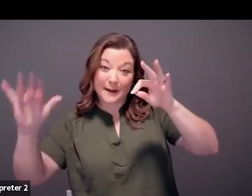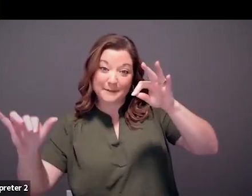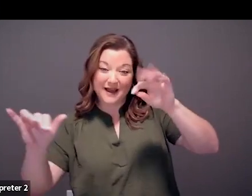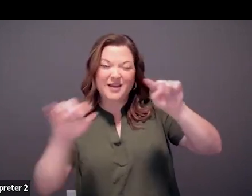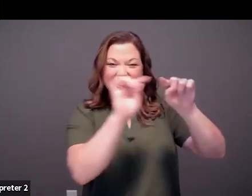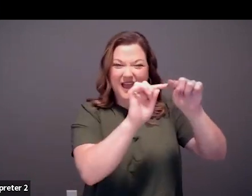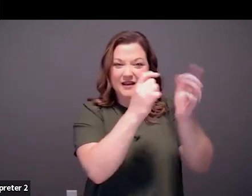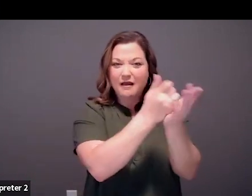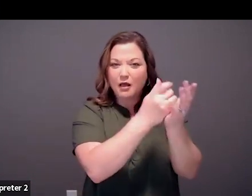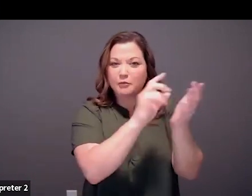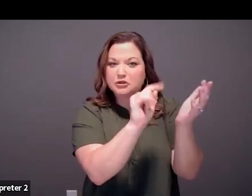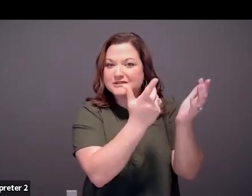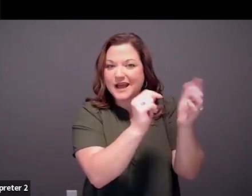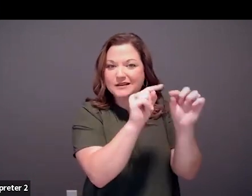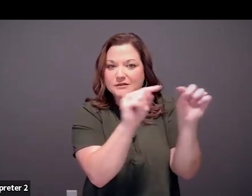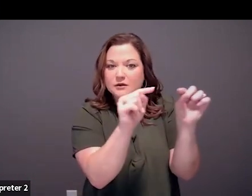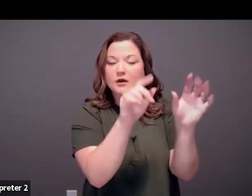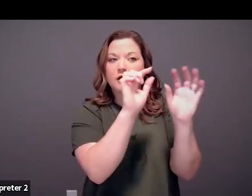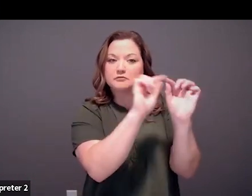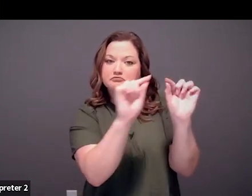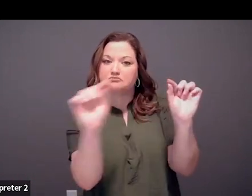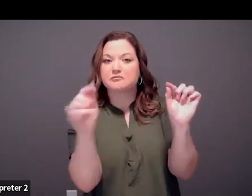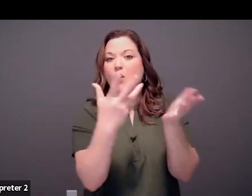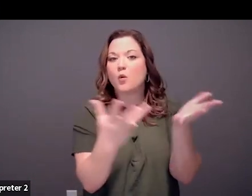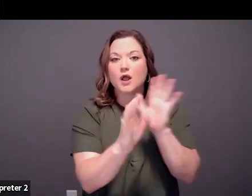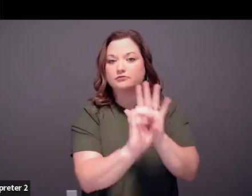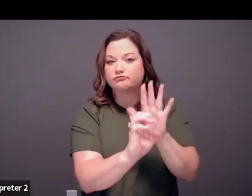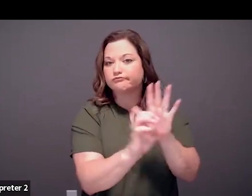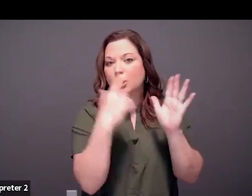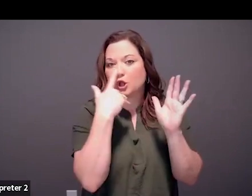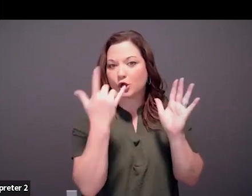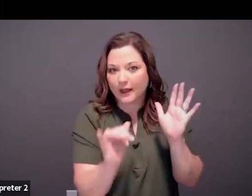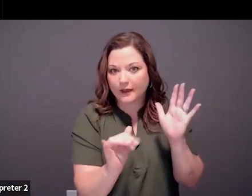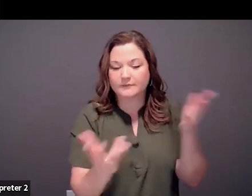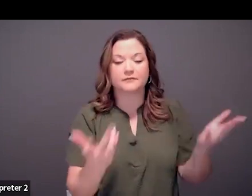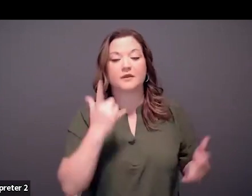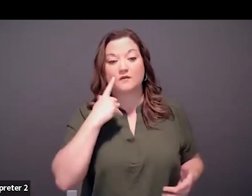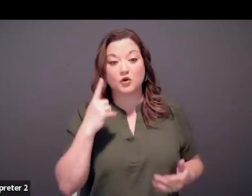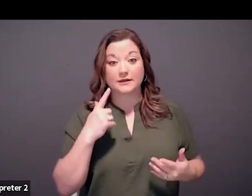write out what it is supposed to be. You want someone to write their email address,